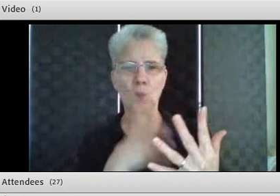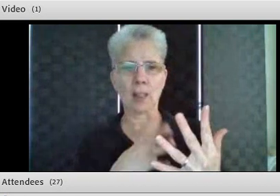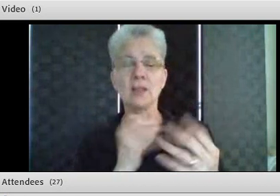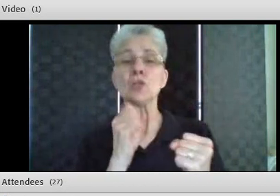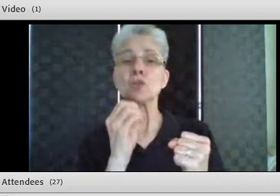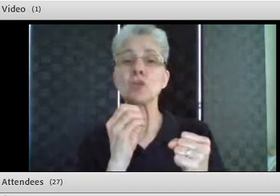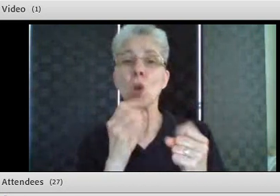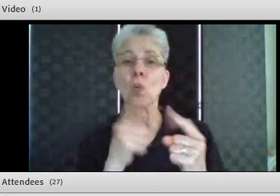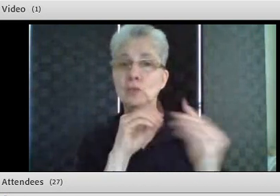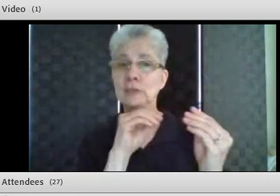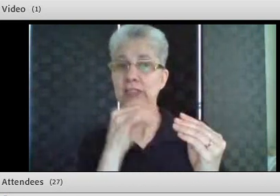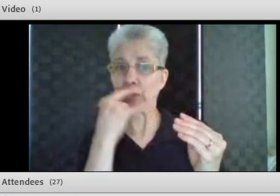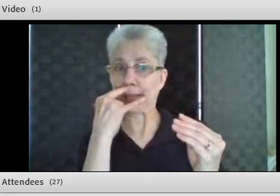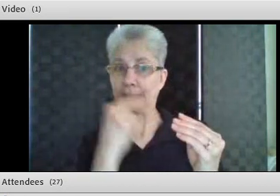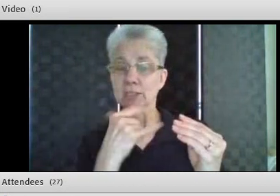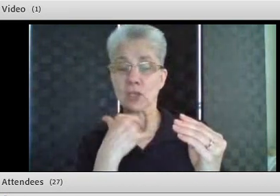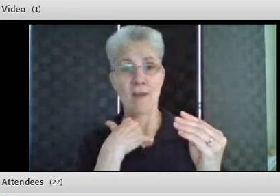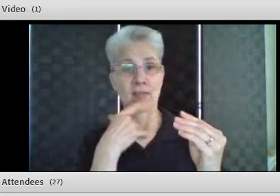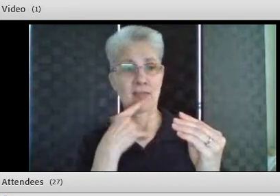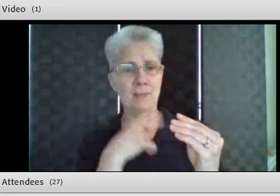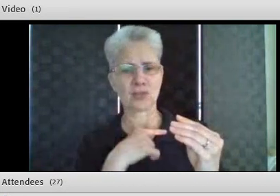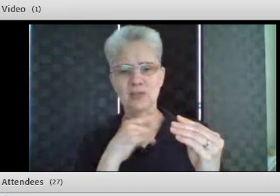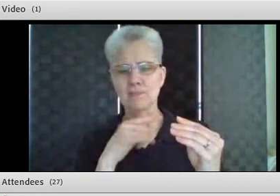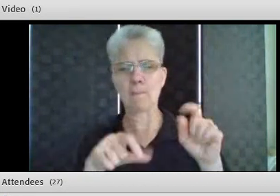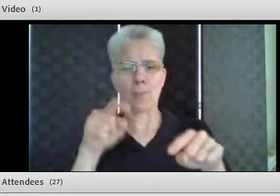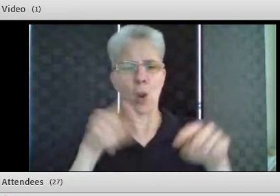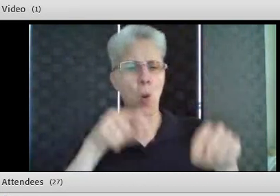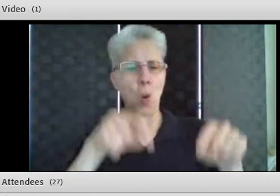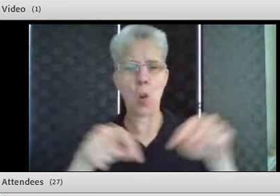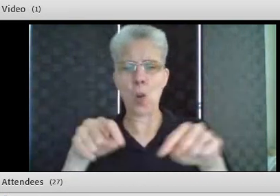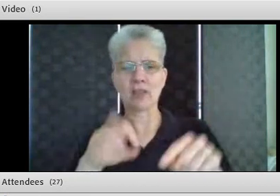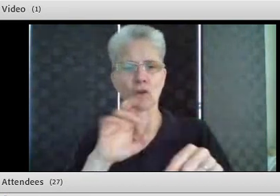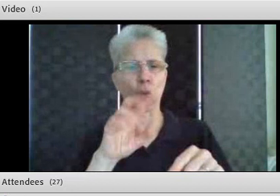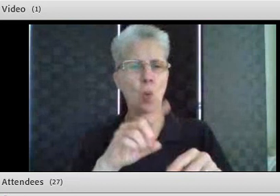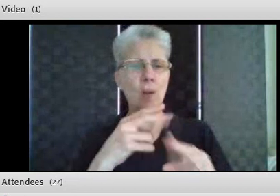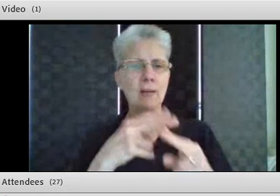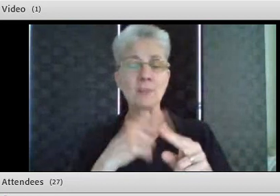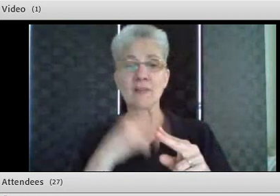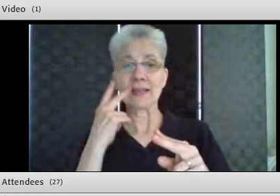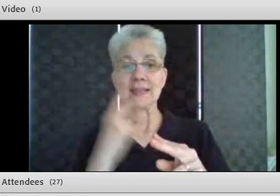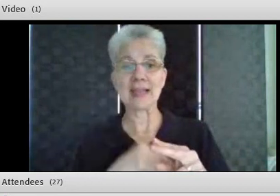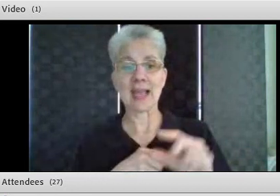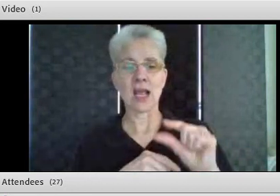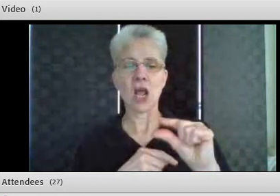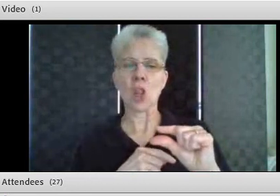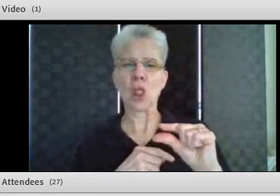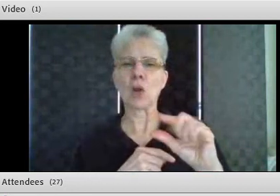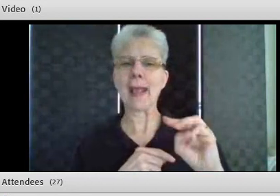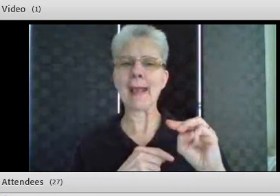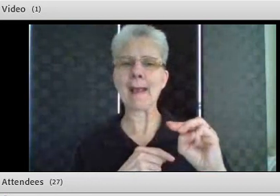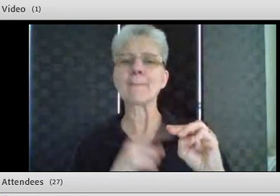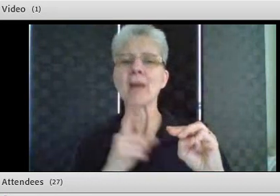I wrote there, "C lowercase M means C minor." That's going to sound sad, so when you're teaching your kids